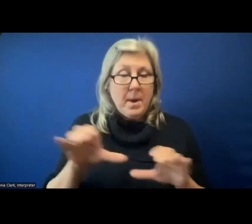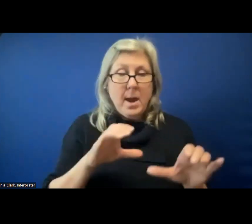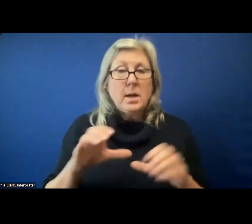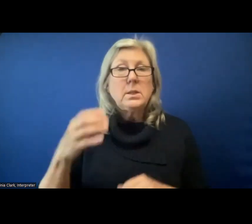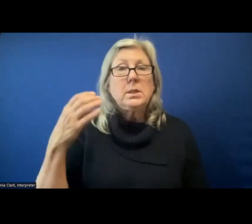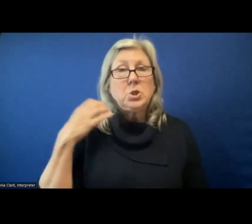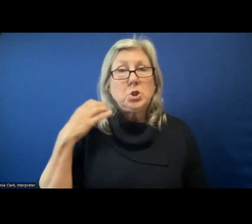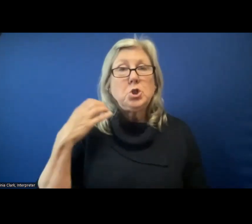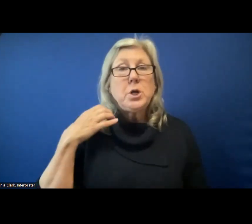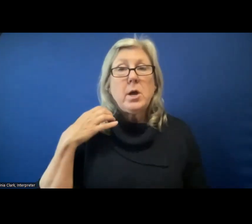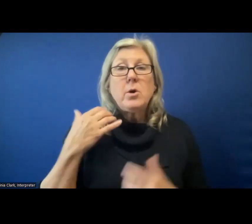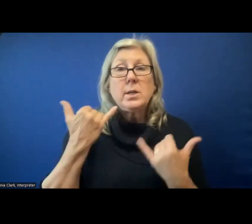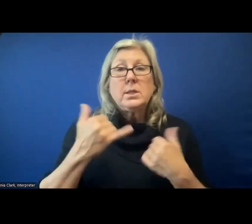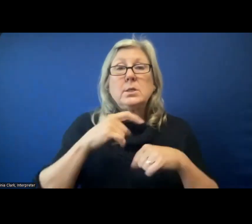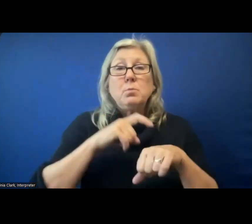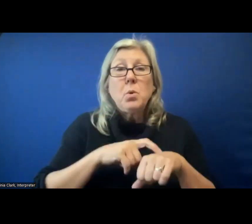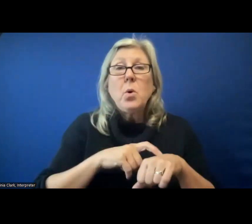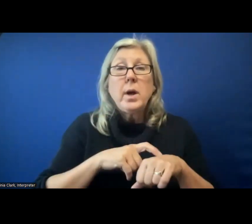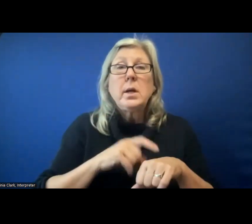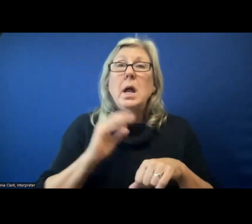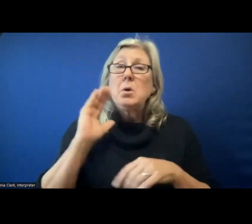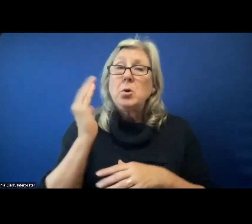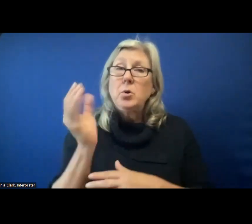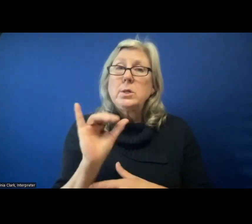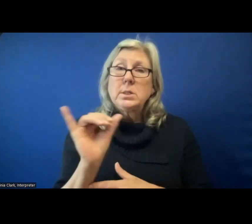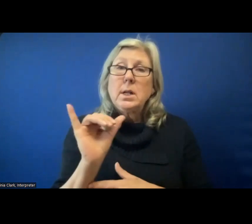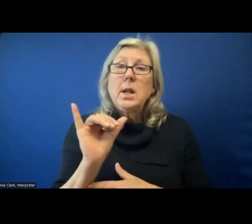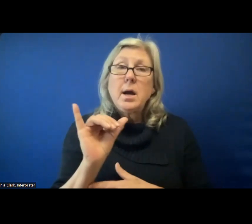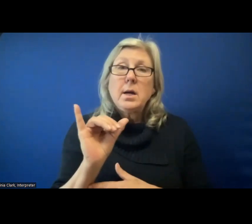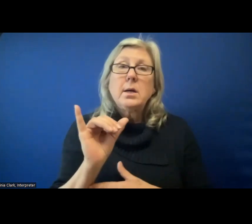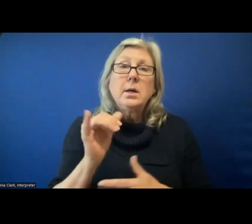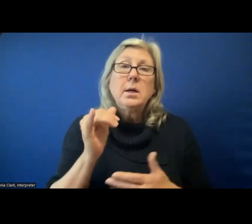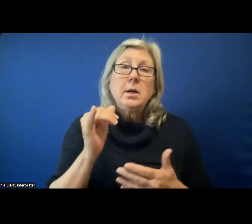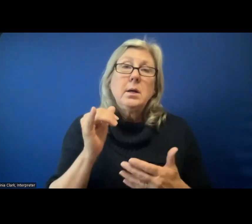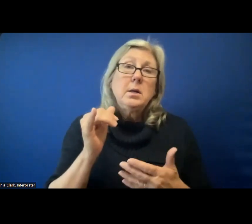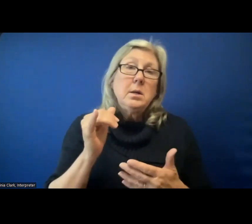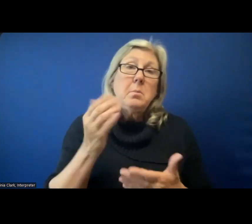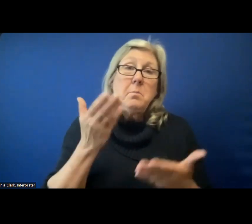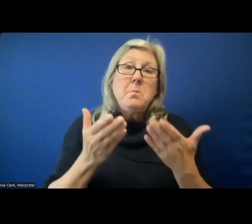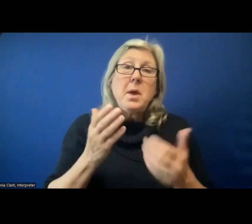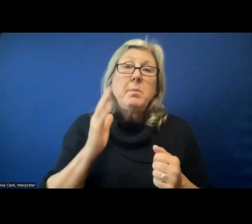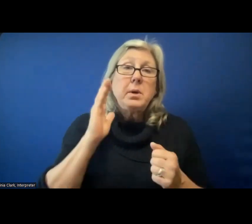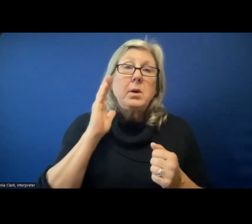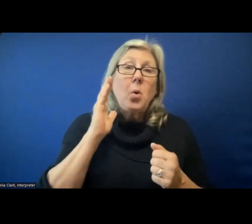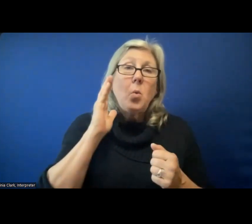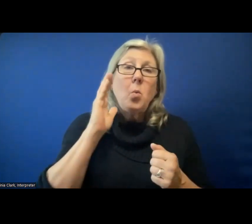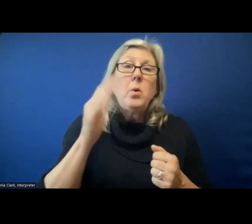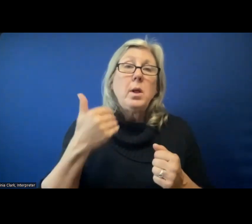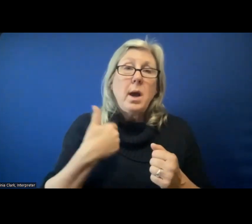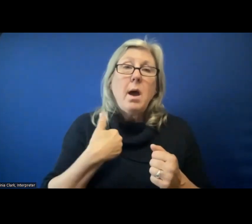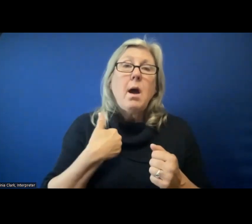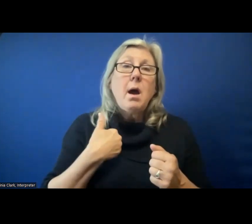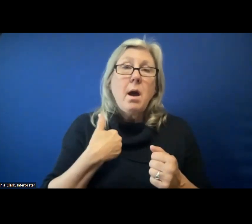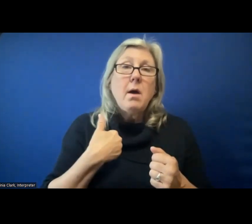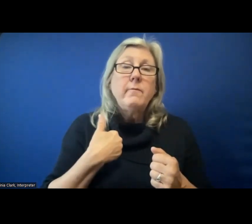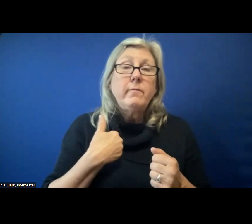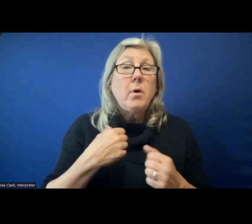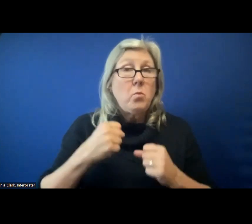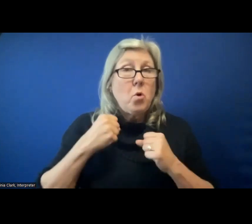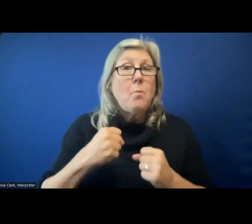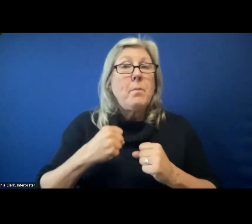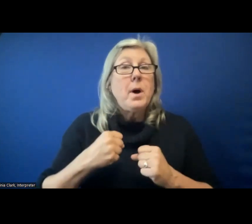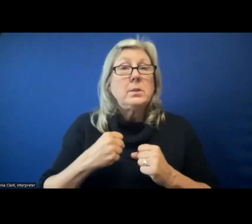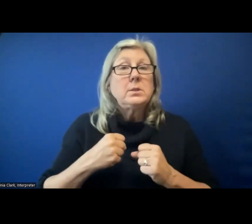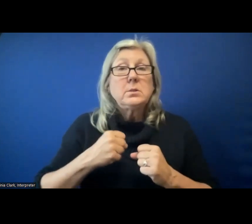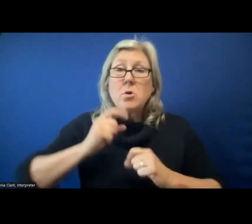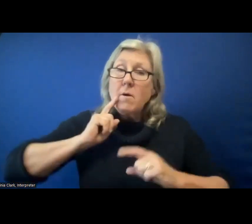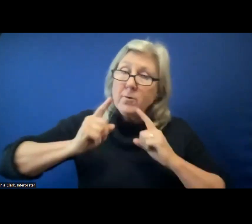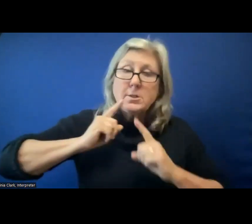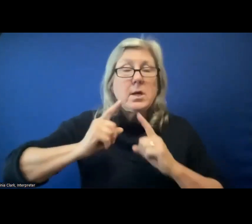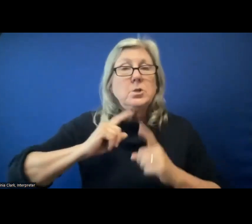this point. And it looks like in May we're going to have a robust conversation about